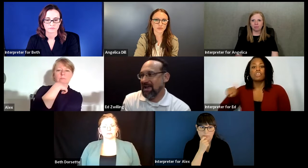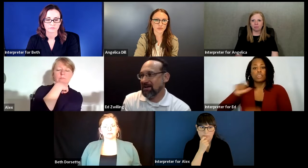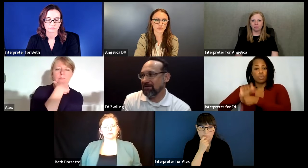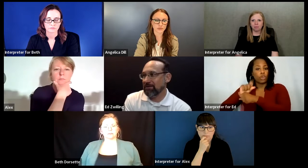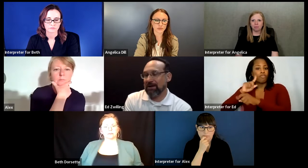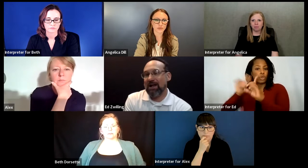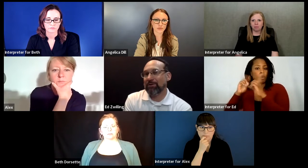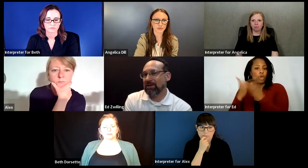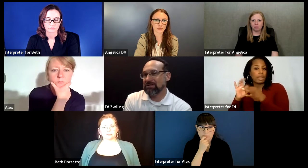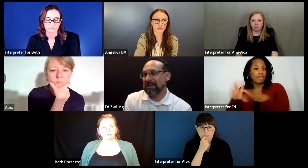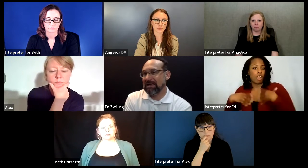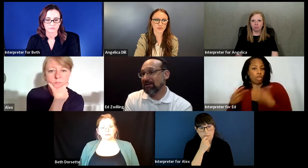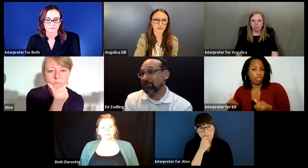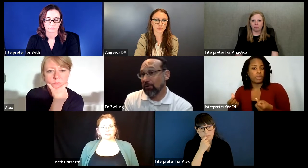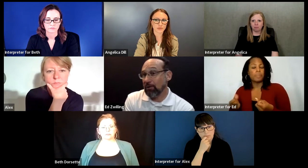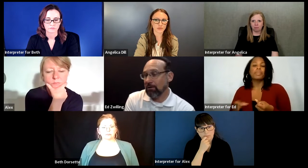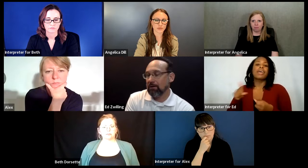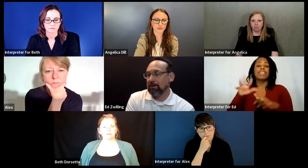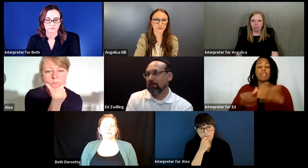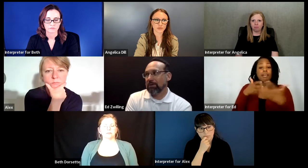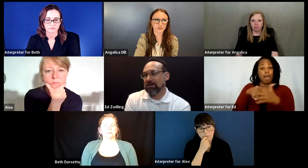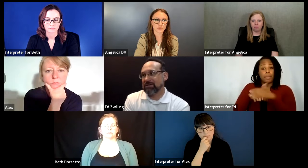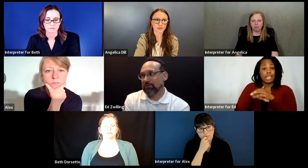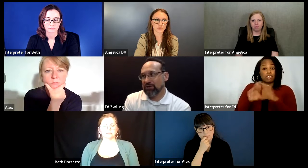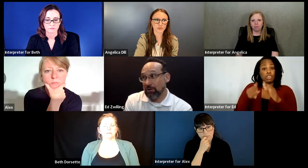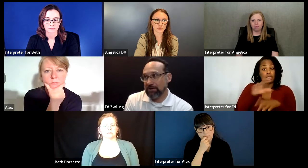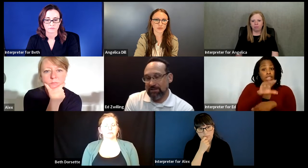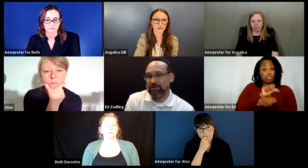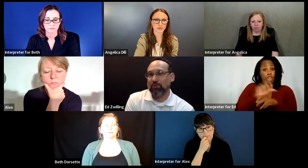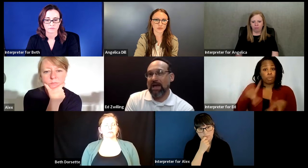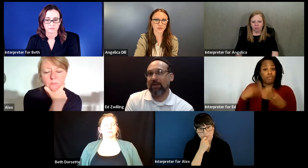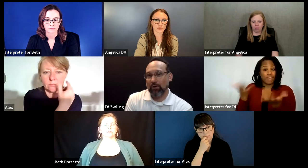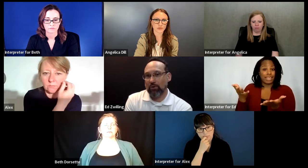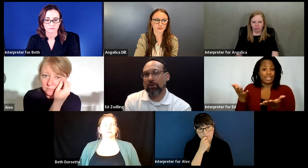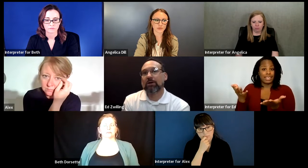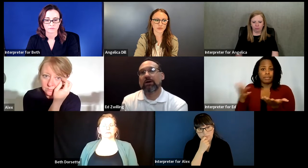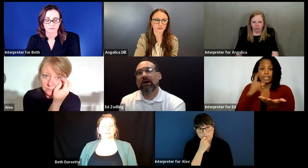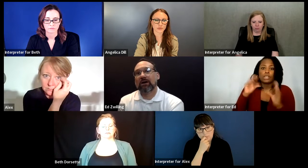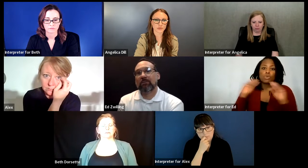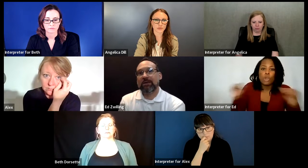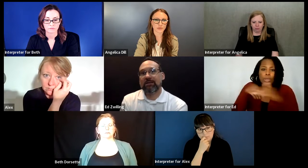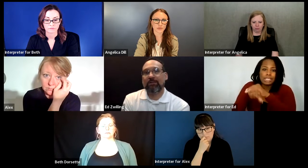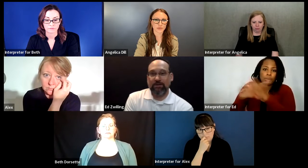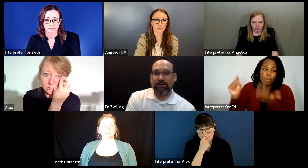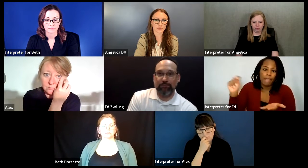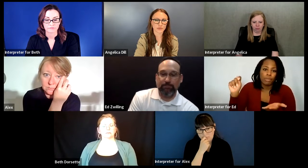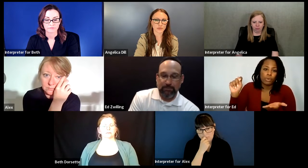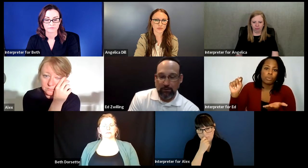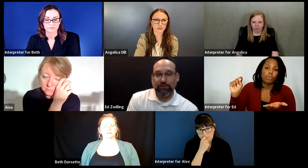And the accommodation they gave her because there was no accessible bathroom in the Health